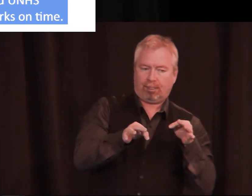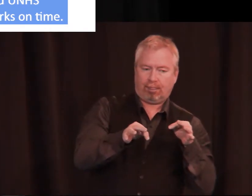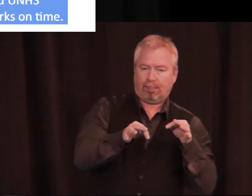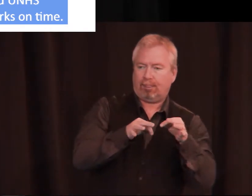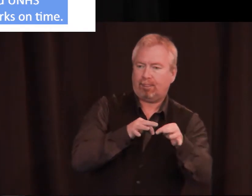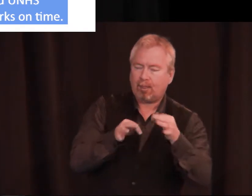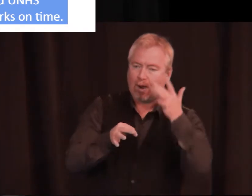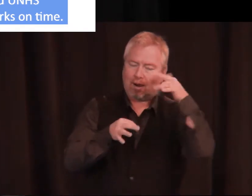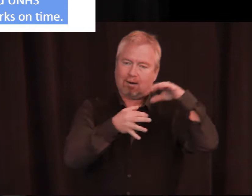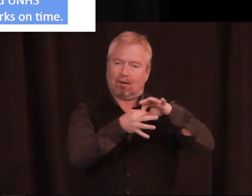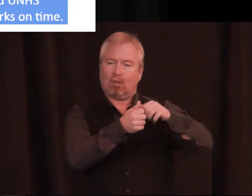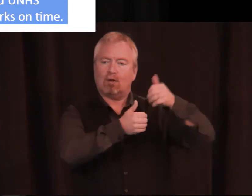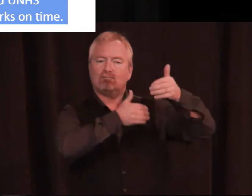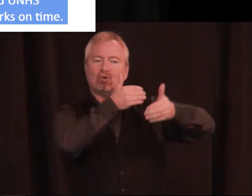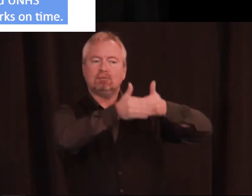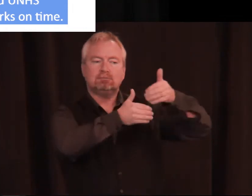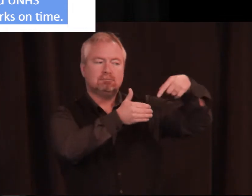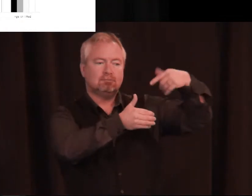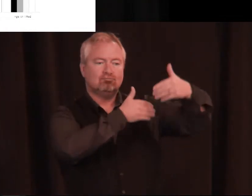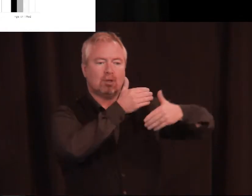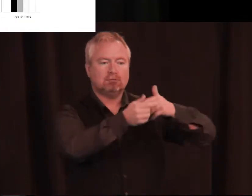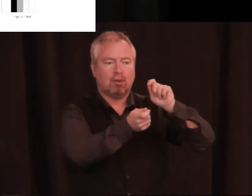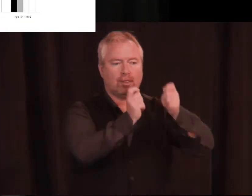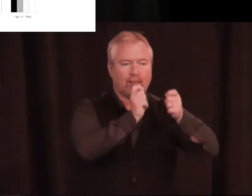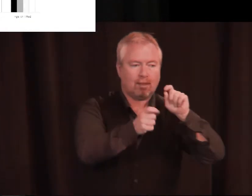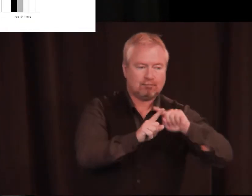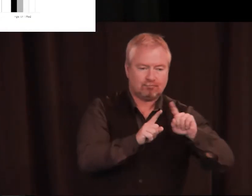following newborn hearing screen.